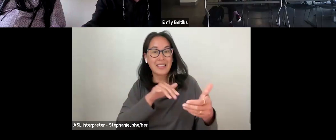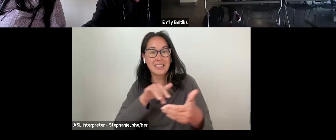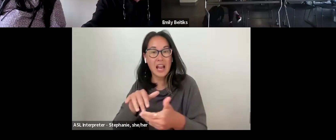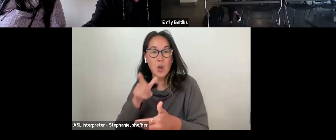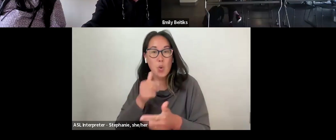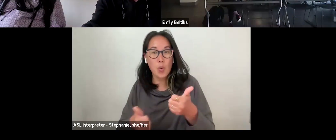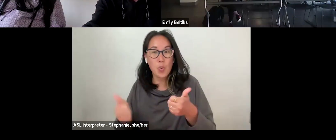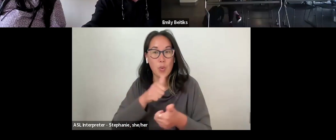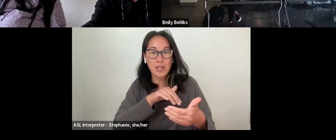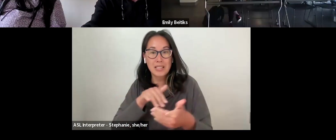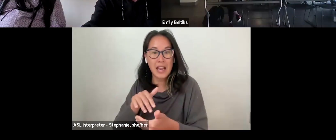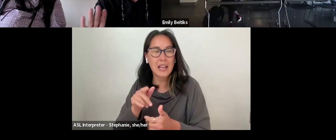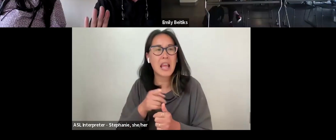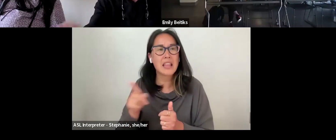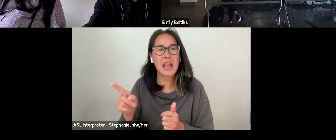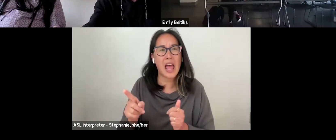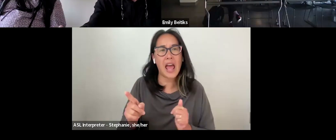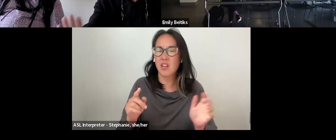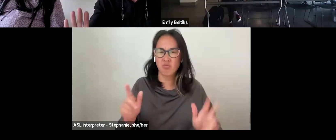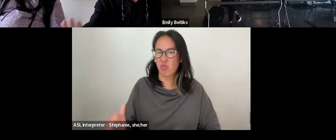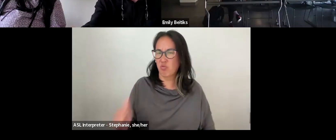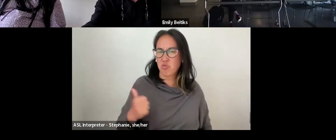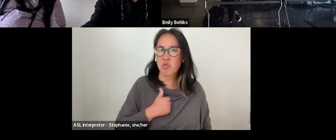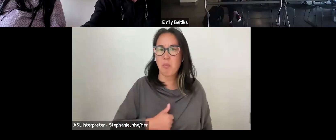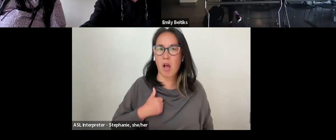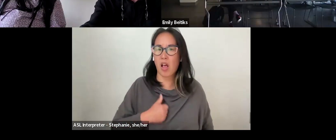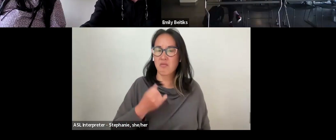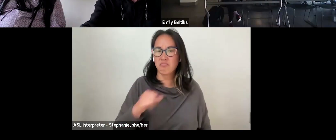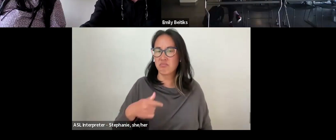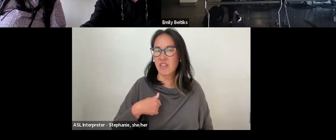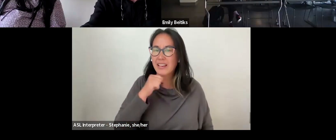You know, "This is my line in the sand. I didn't do anything wrong. I'm not apologizing."